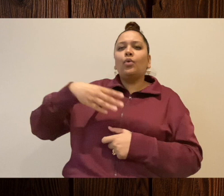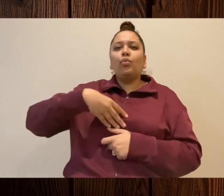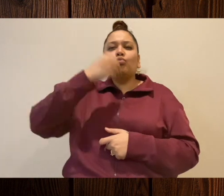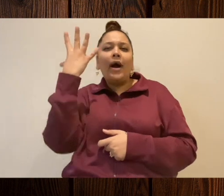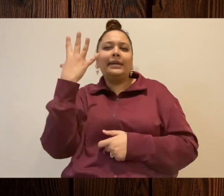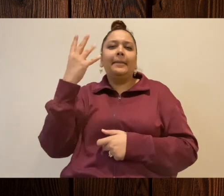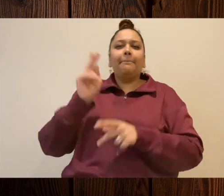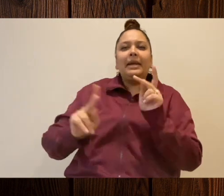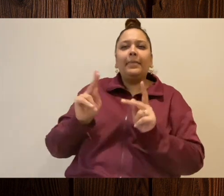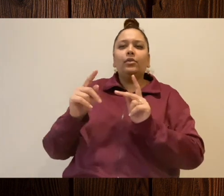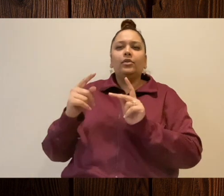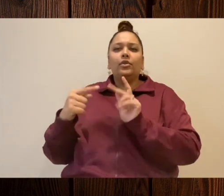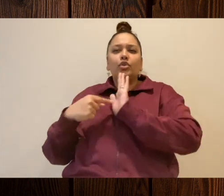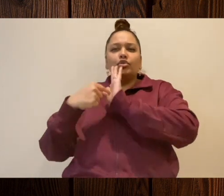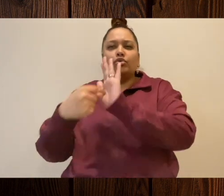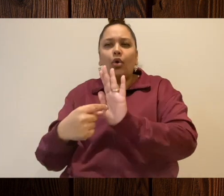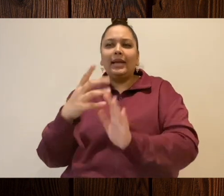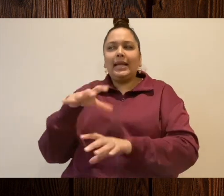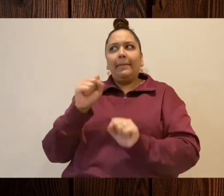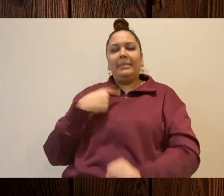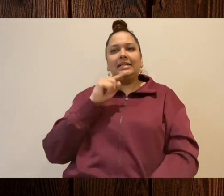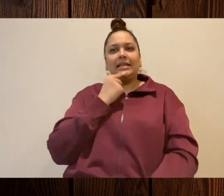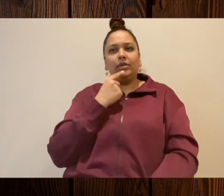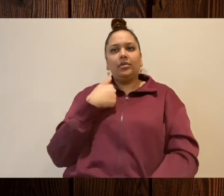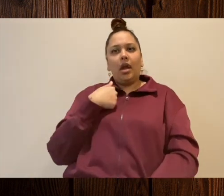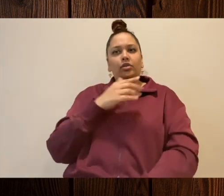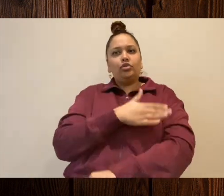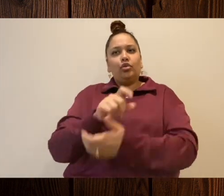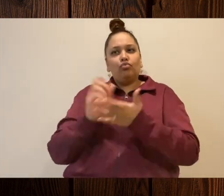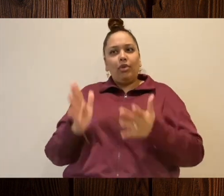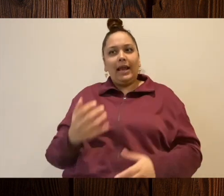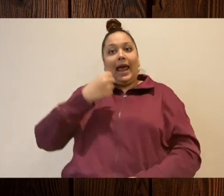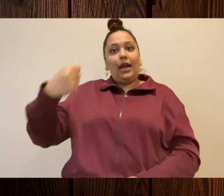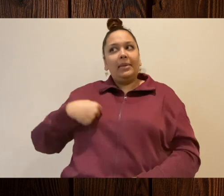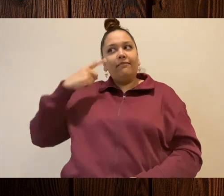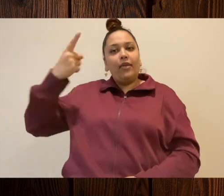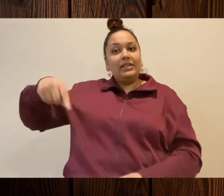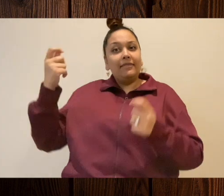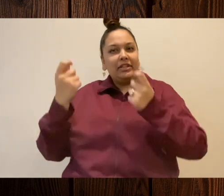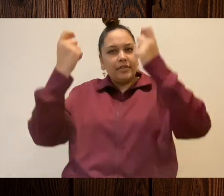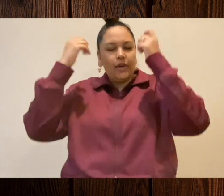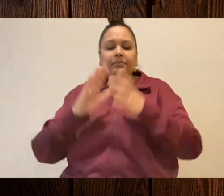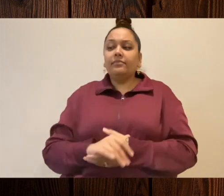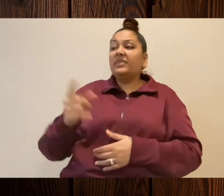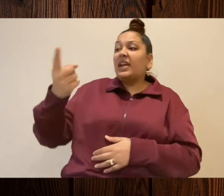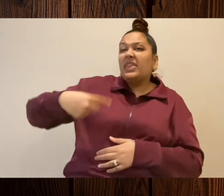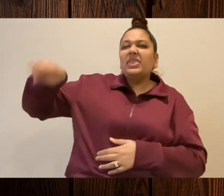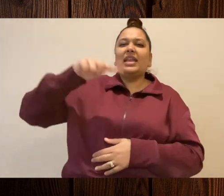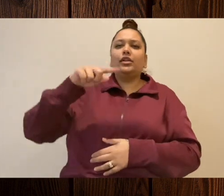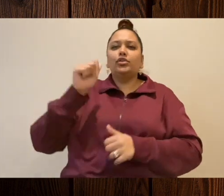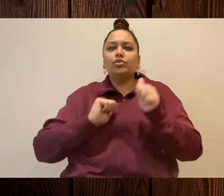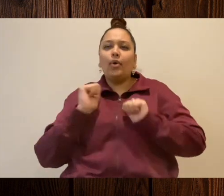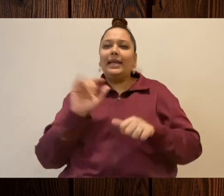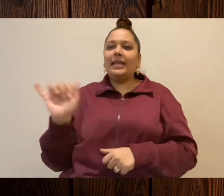found folk through… Okay, yeah, I found folk through being an